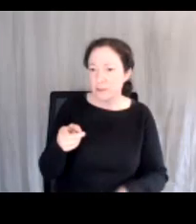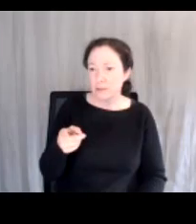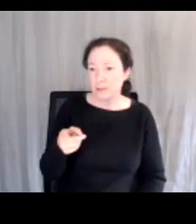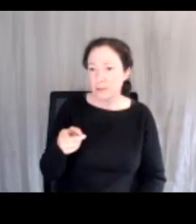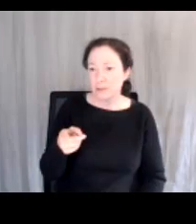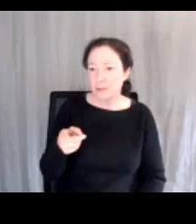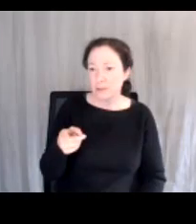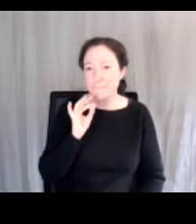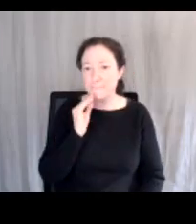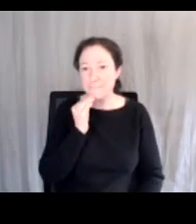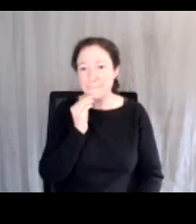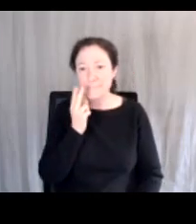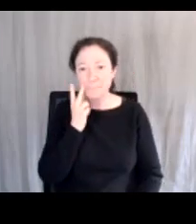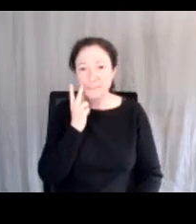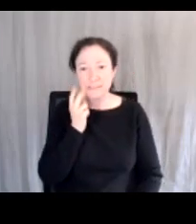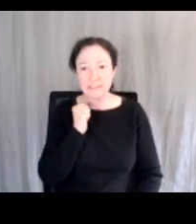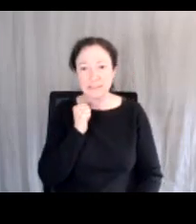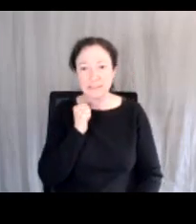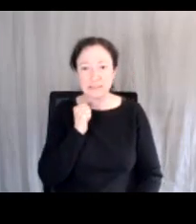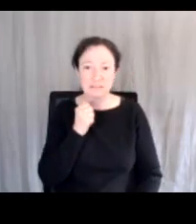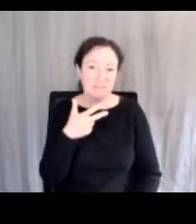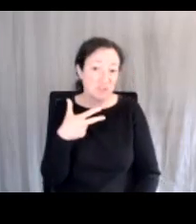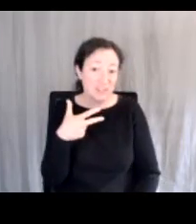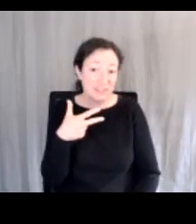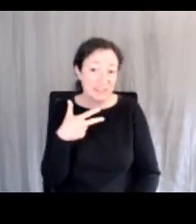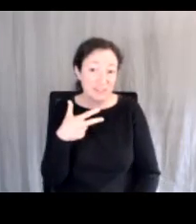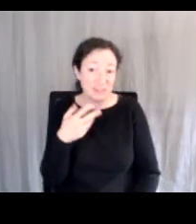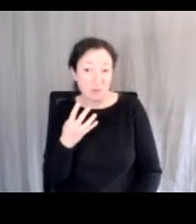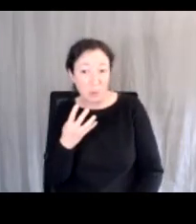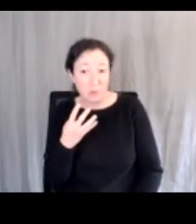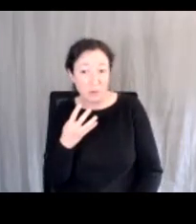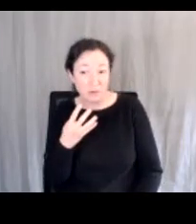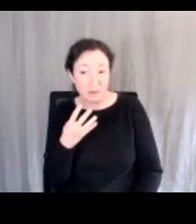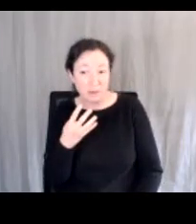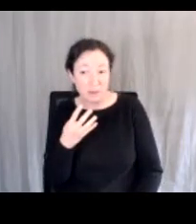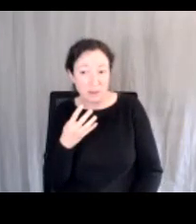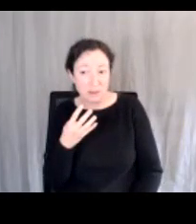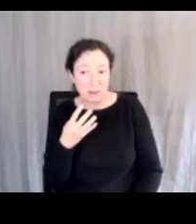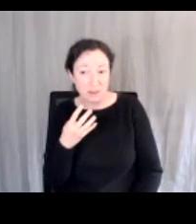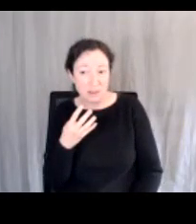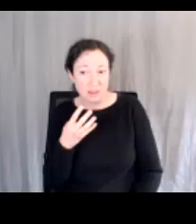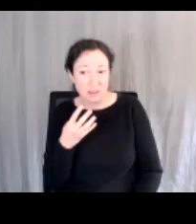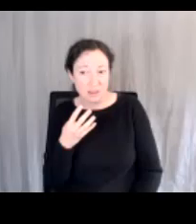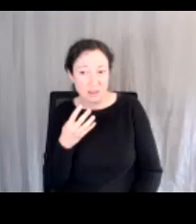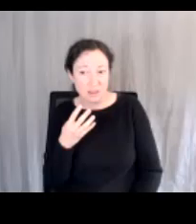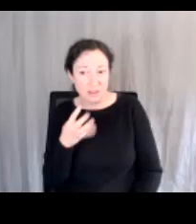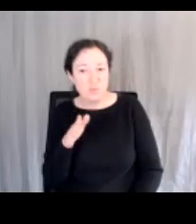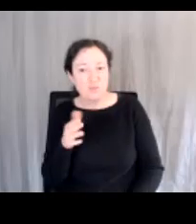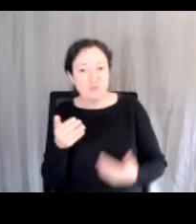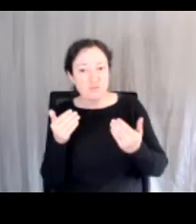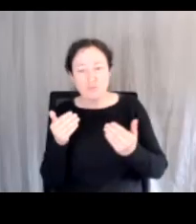Yeah, lemme see. Maybe like three, four. Okay, why don't we finish your slides. So we'll go into questions.